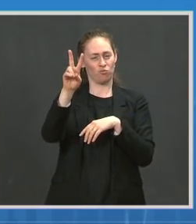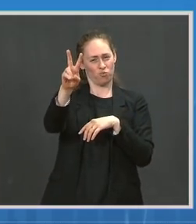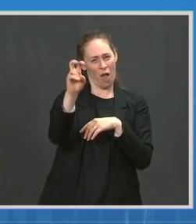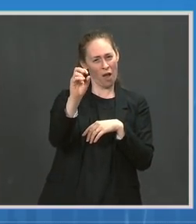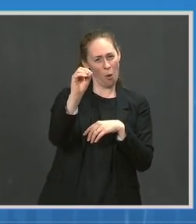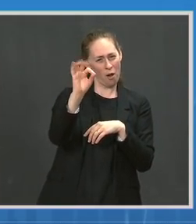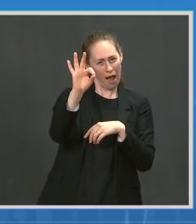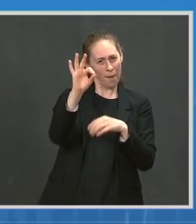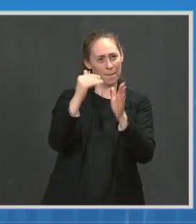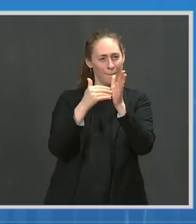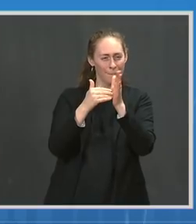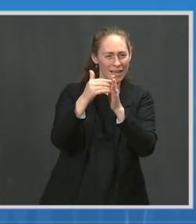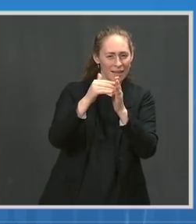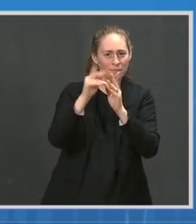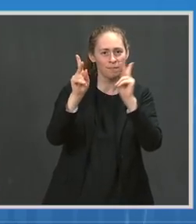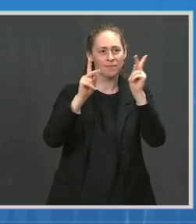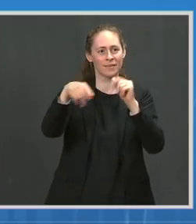of more than 3 million doses.